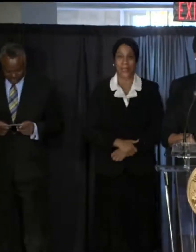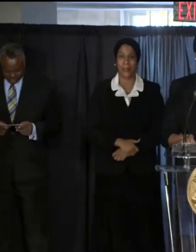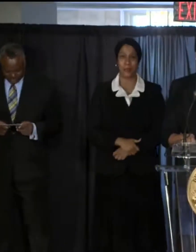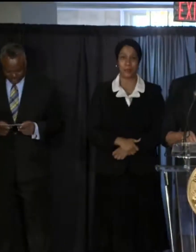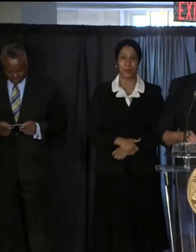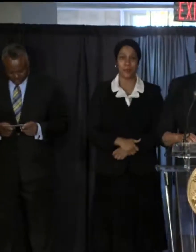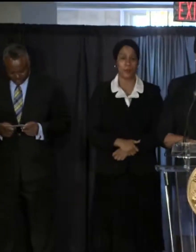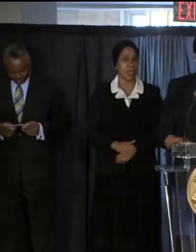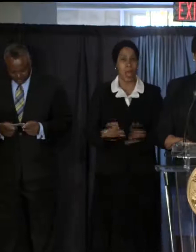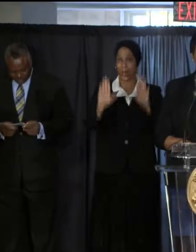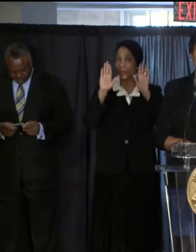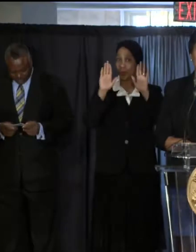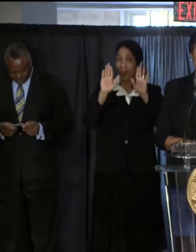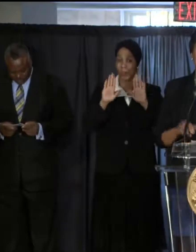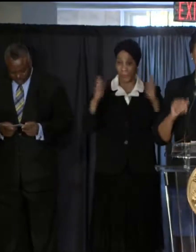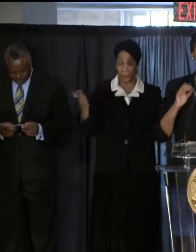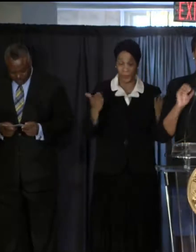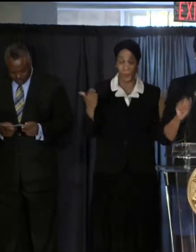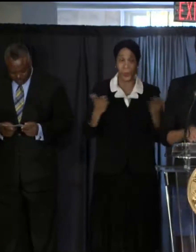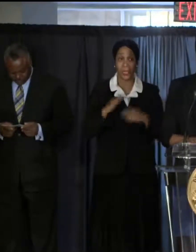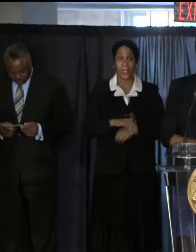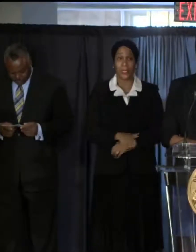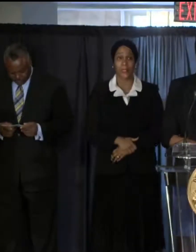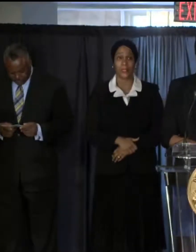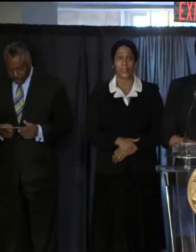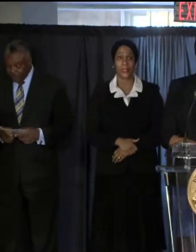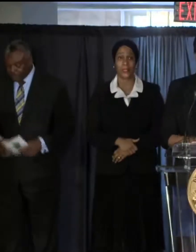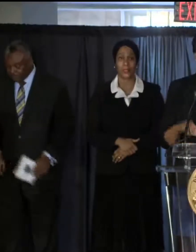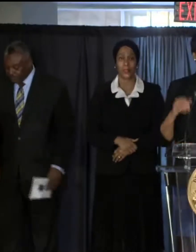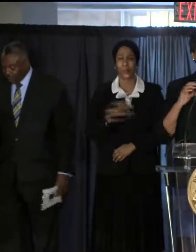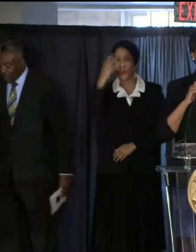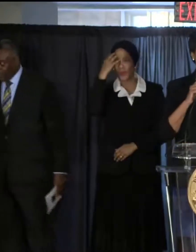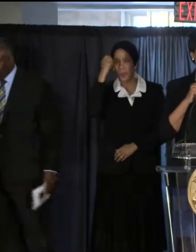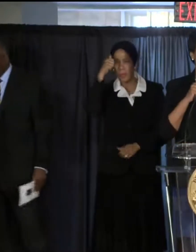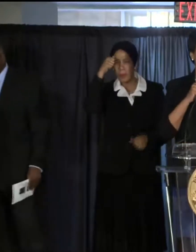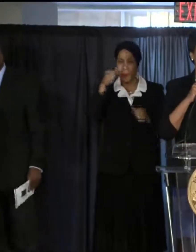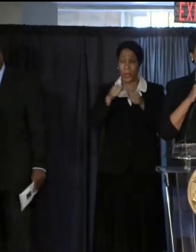IT IS WONDERFUL TO BE HERE TO COMMEMORATE EMANCIPATION DAY IN